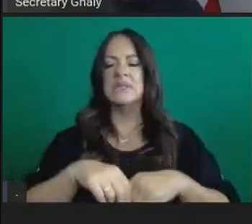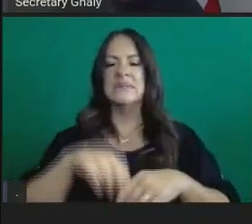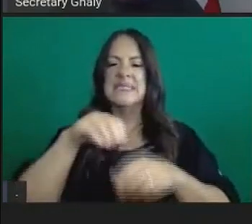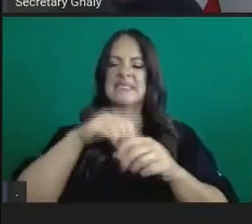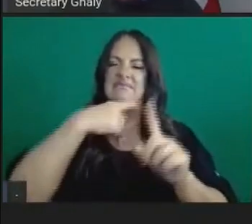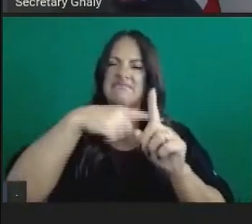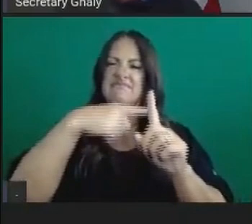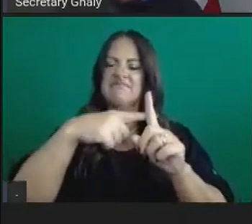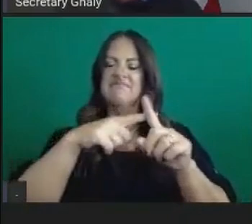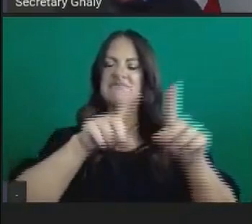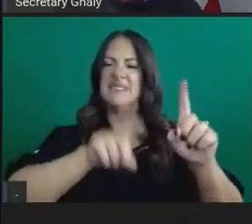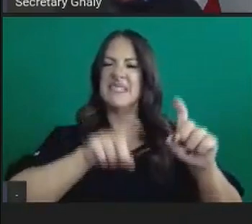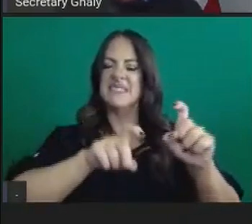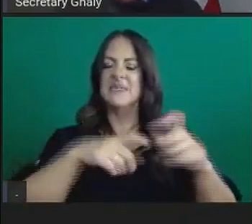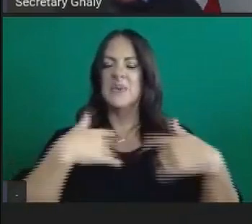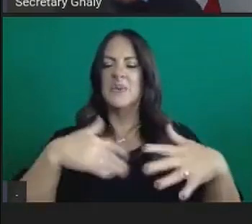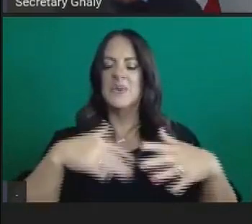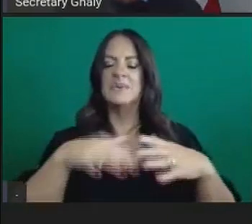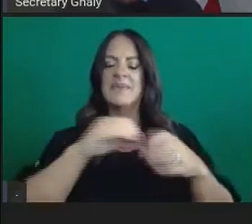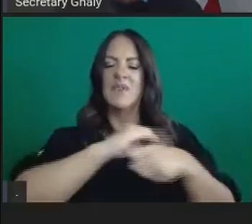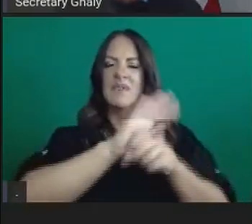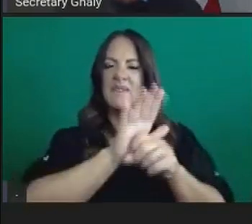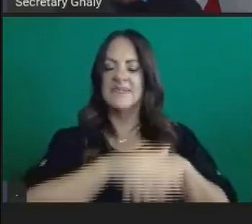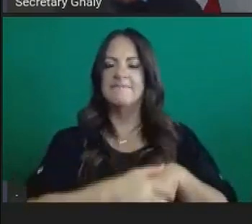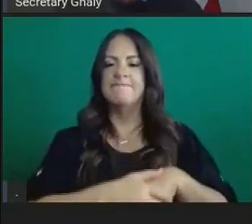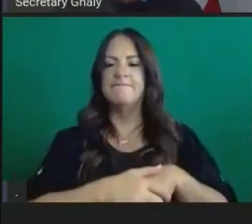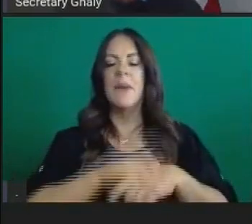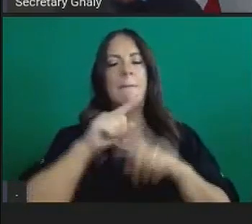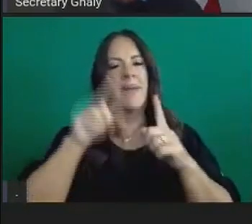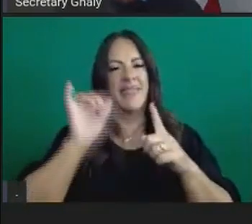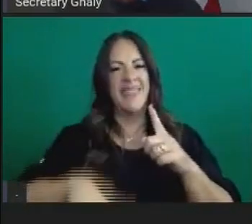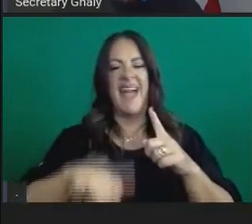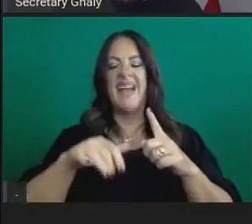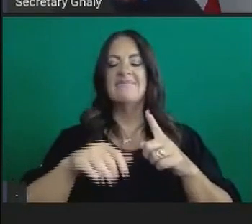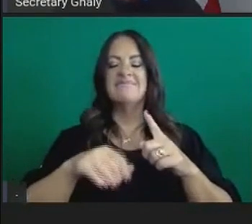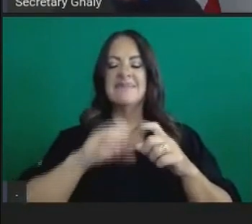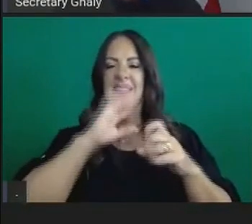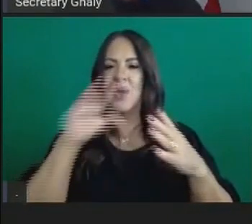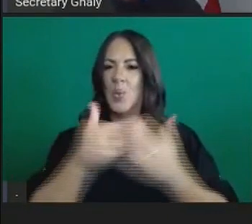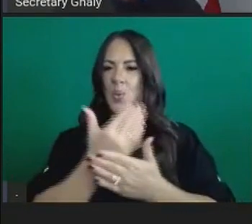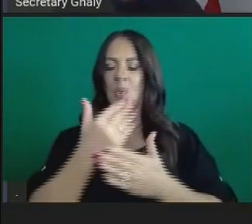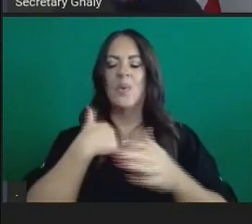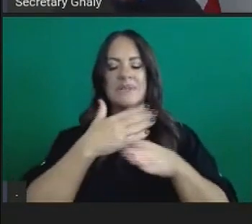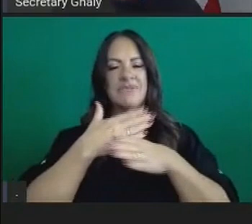THAT SAID, NEARLY 19% INCREASE OVER THE PAST TWO WEEKS AND OUR TEST POSITIVE WHICH IS